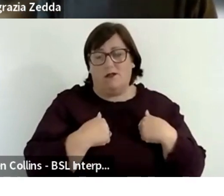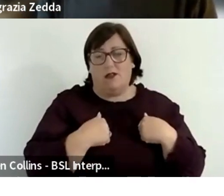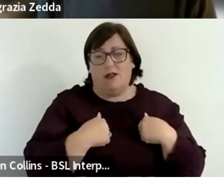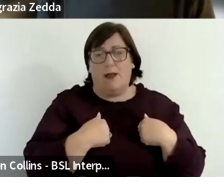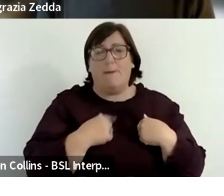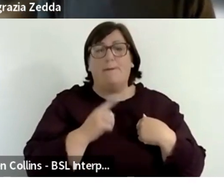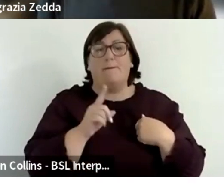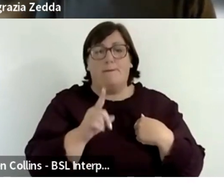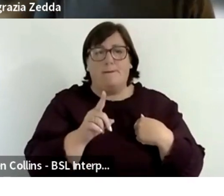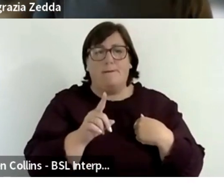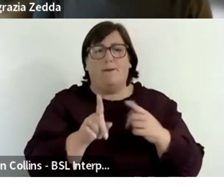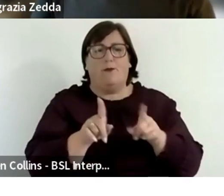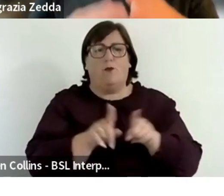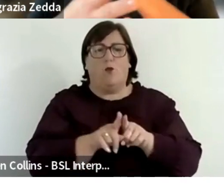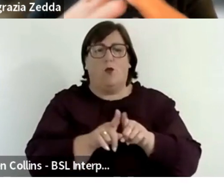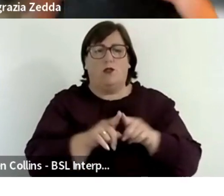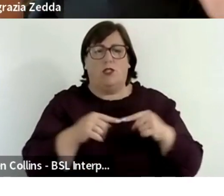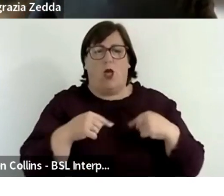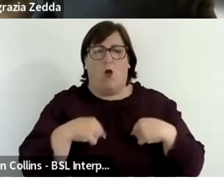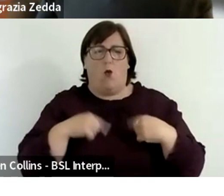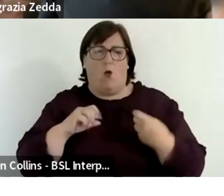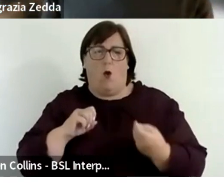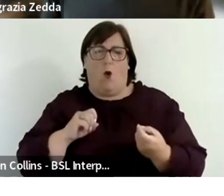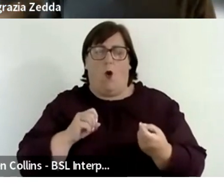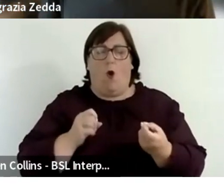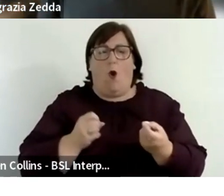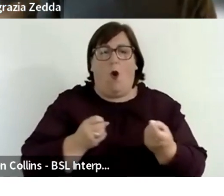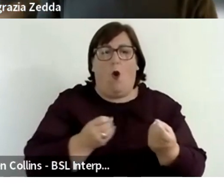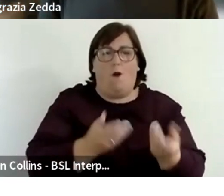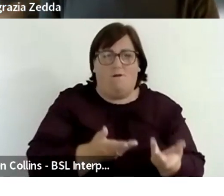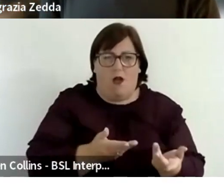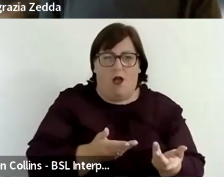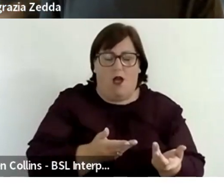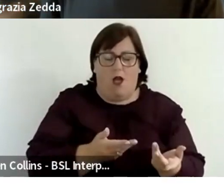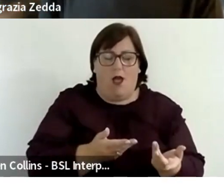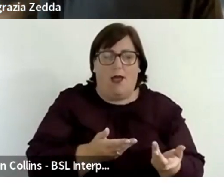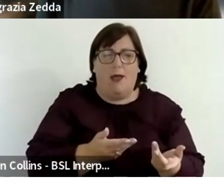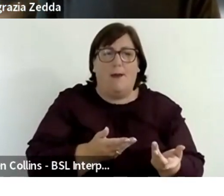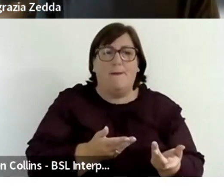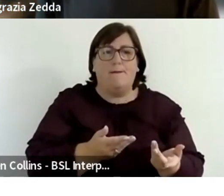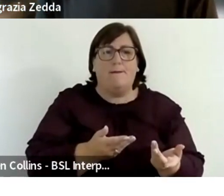especially when we are recruiting many people, we use called